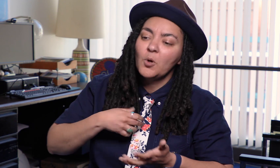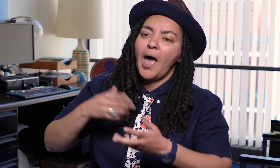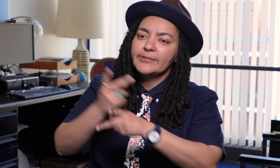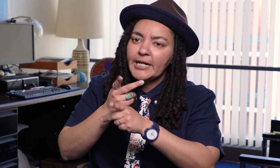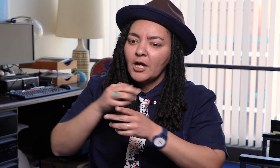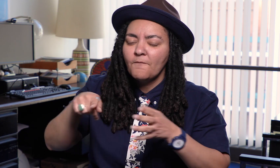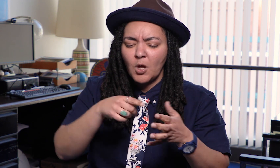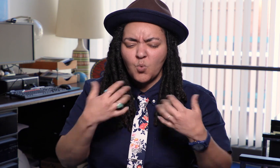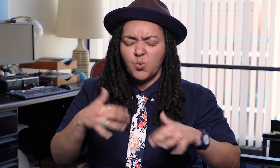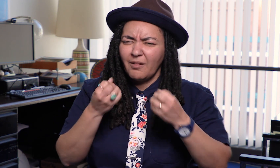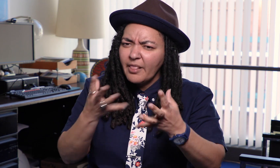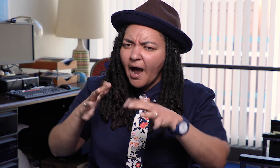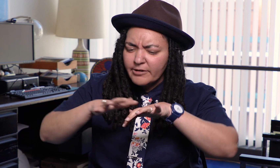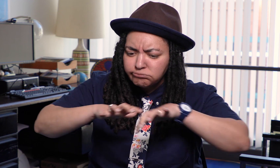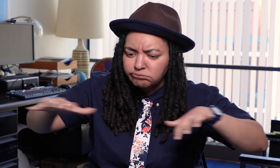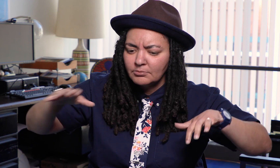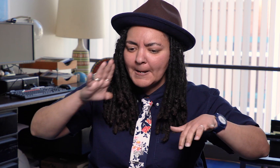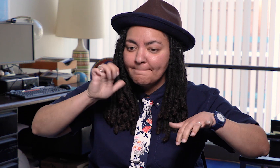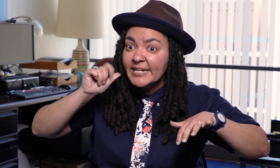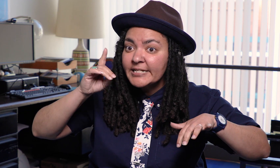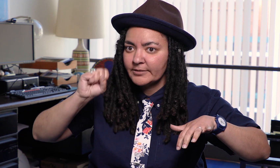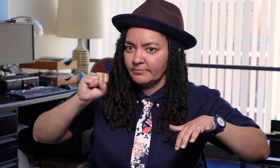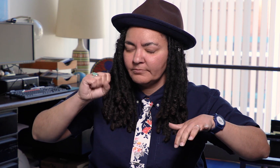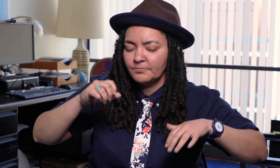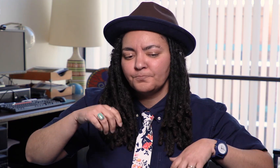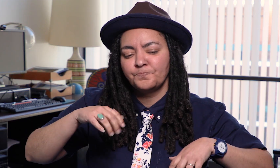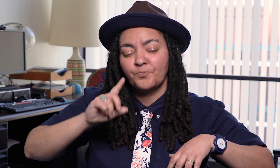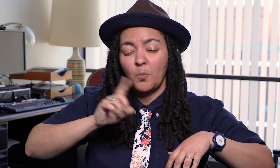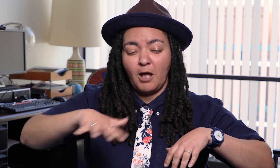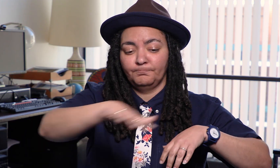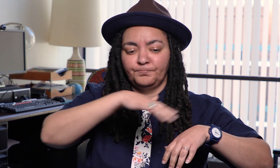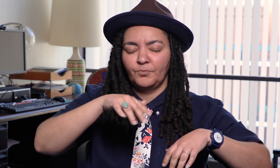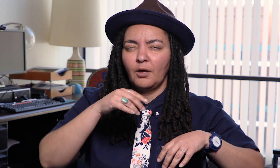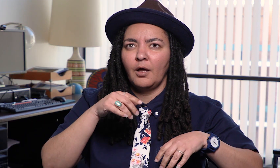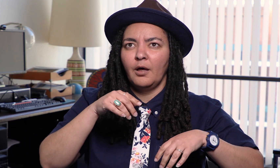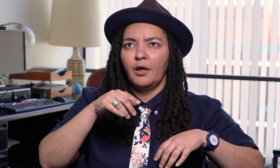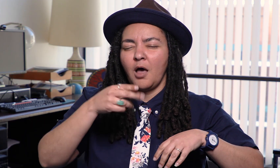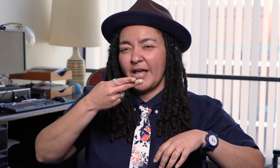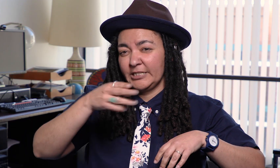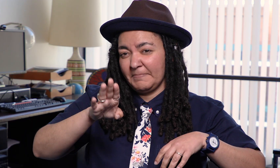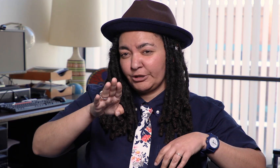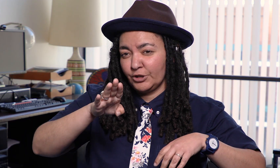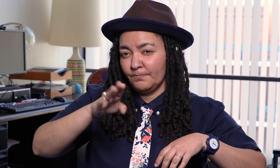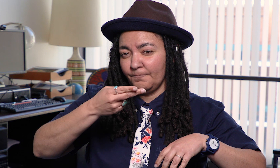I cared for many, many beads. The area of Huntington Beach,